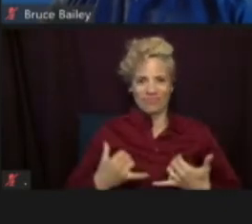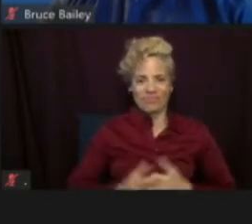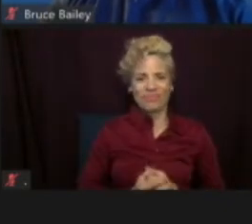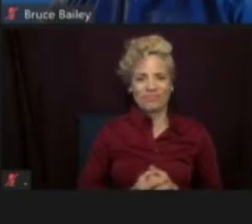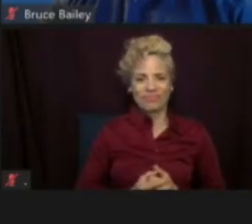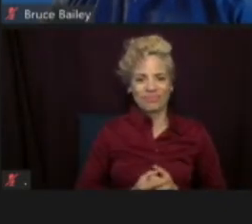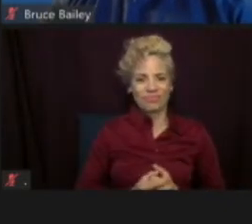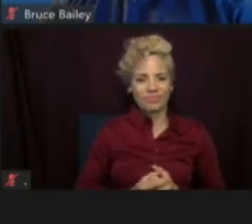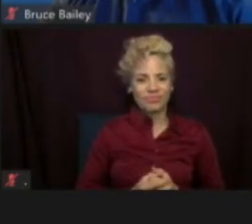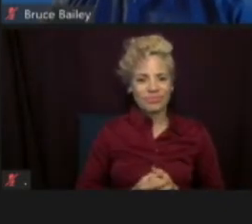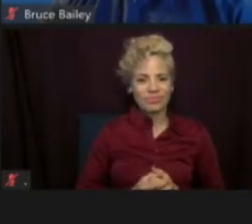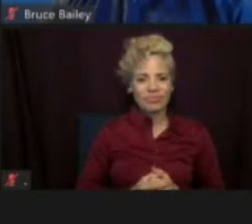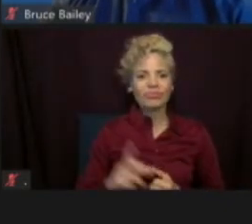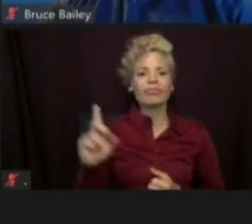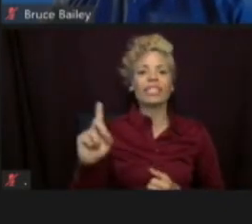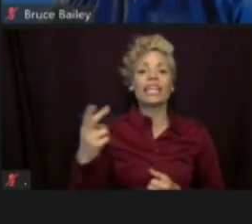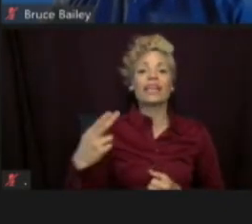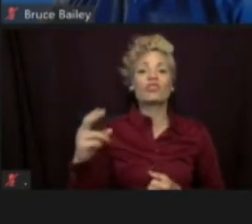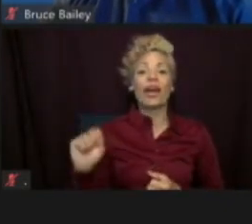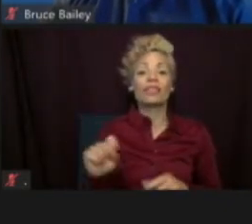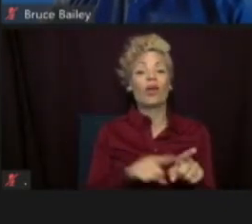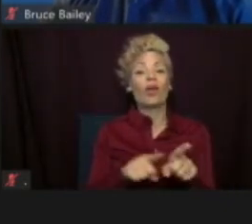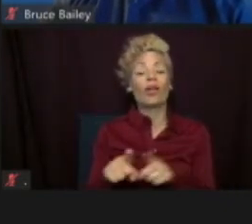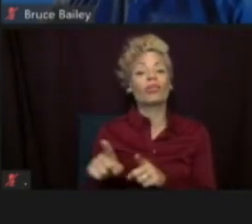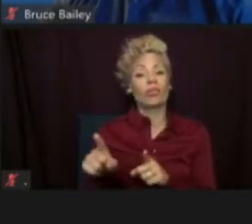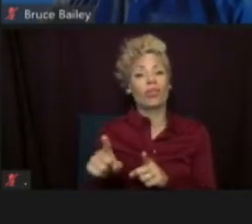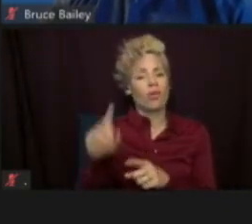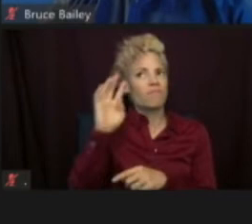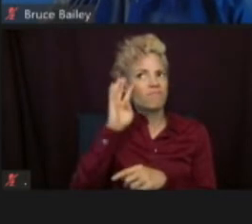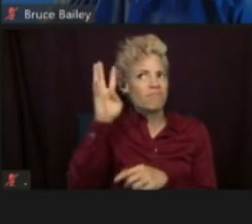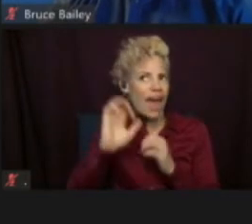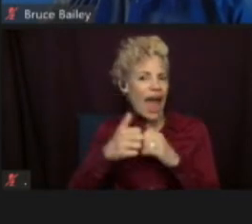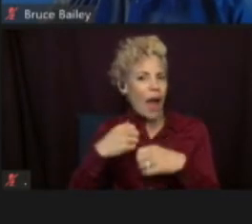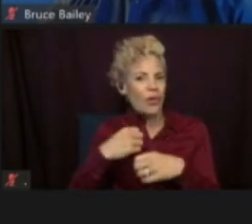DHS also created, how to use ANDI videos. And these are available,